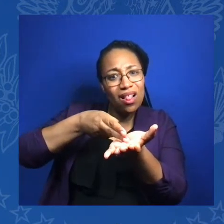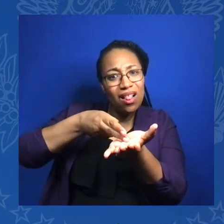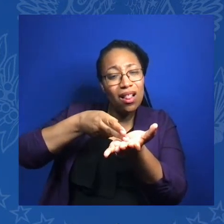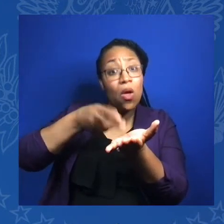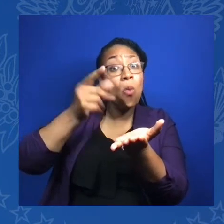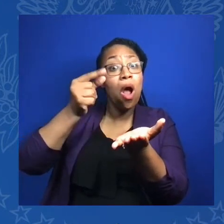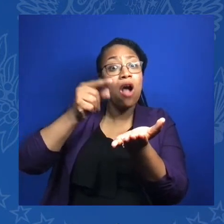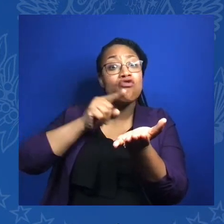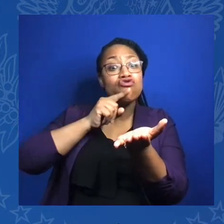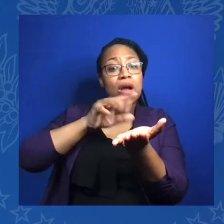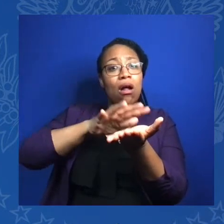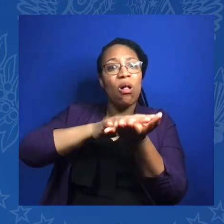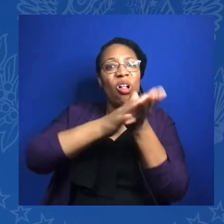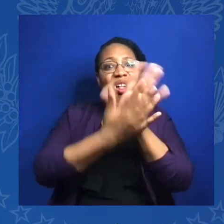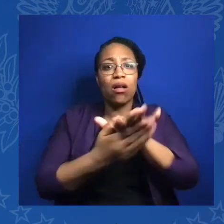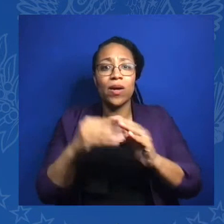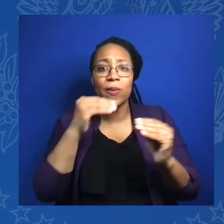Lies told for profit and power.